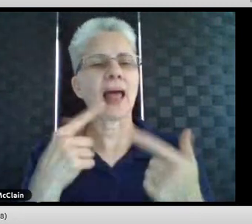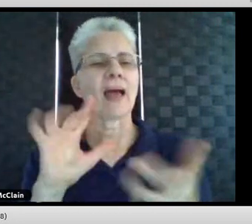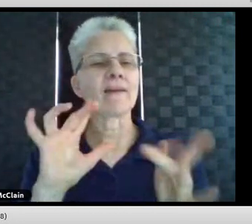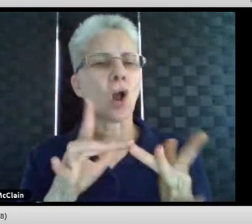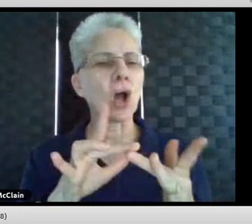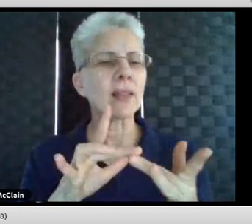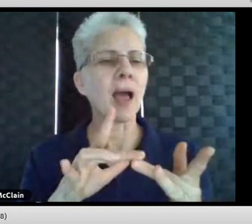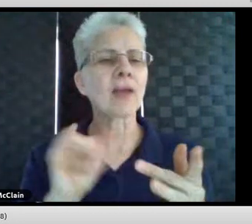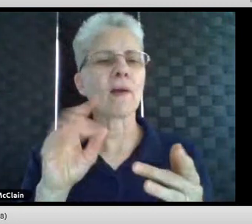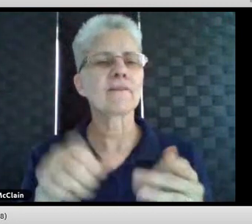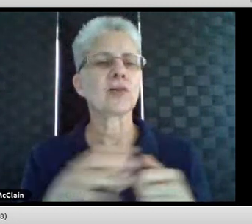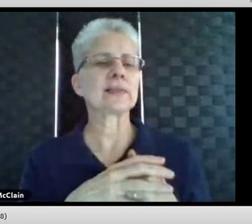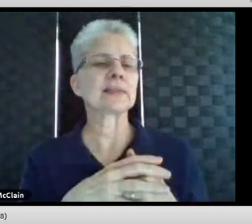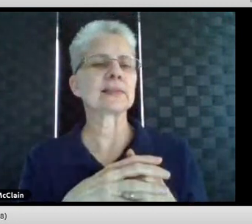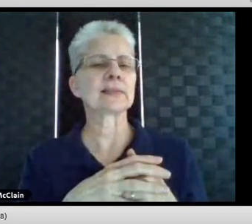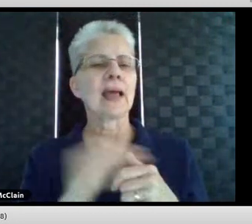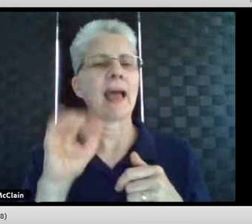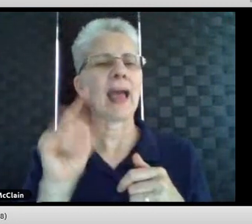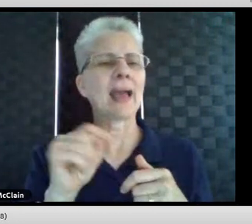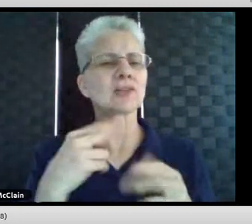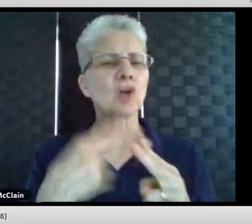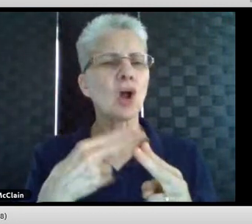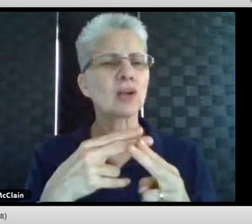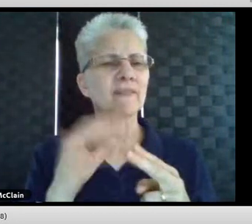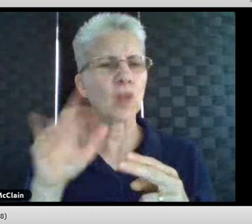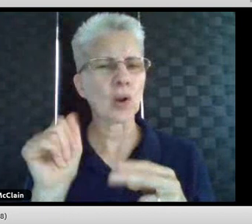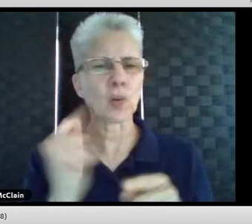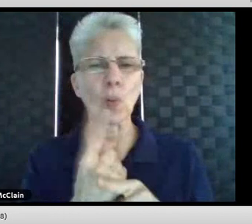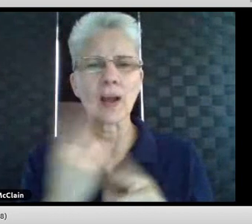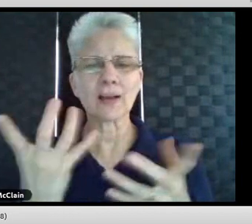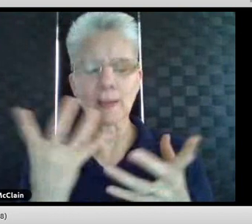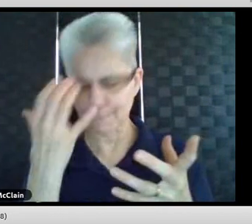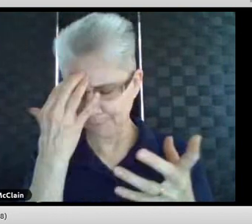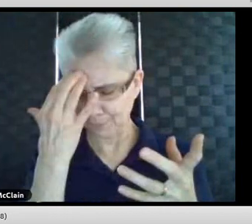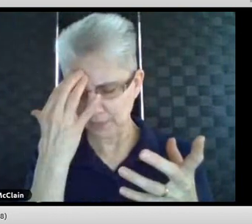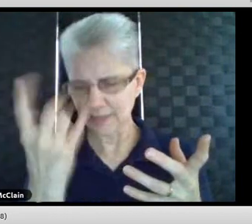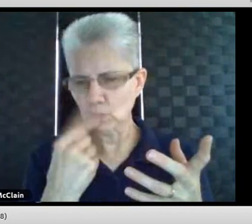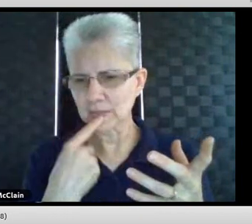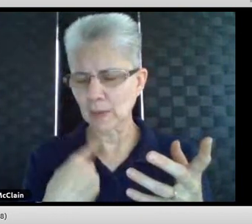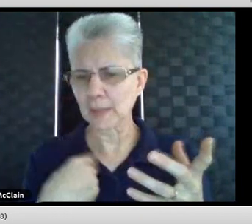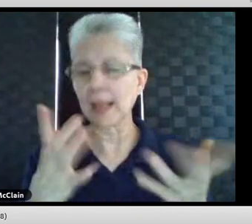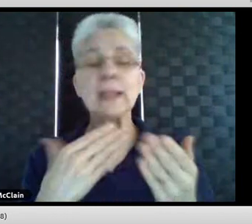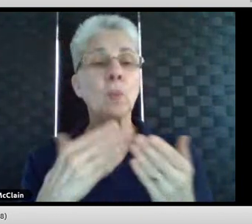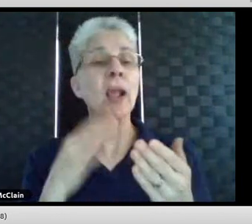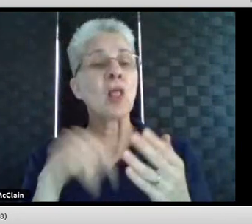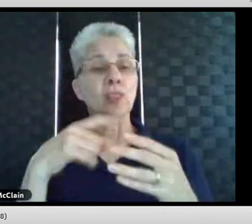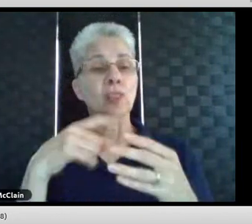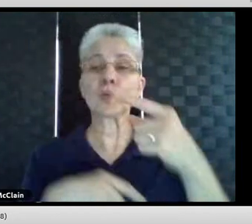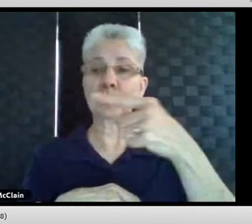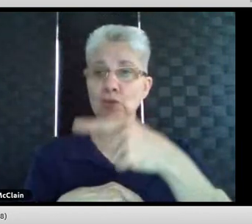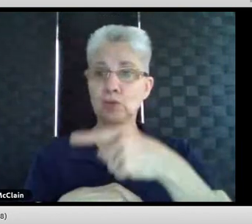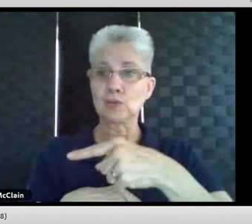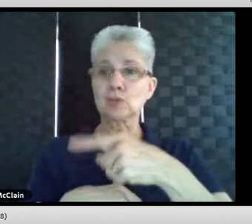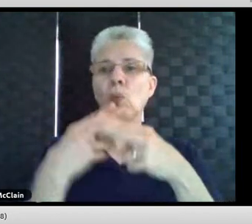You know, ask -- What is it called in Florida? Is it -- Somebody tell me, but those are some of the things that it's called.